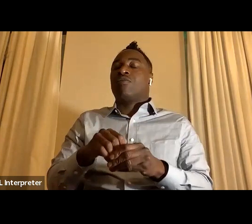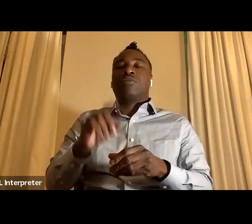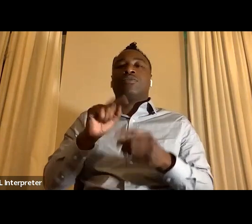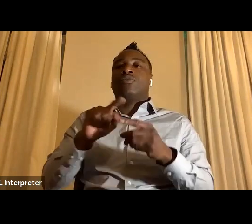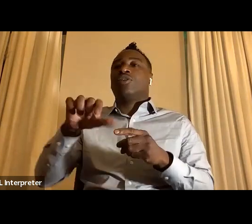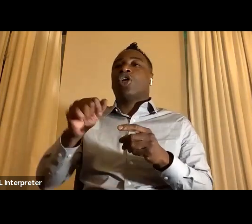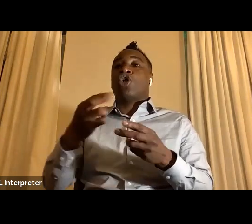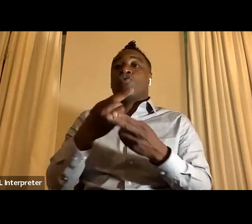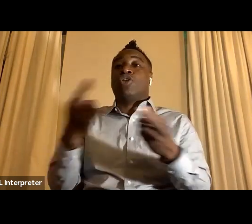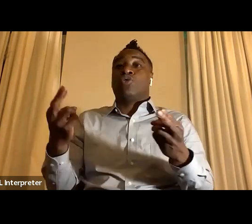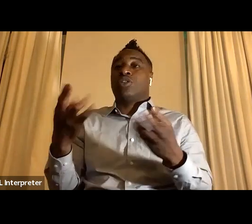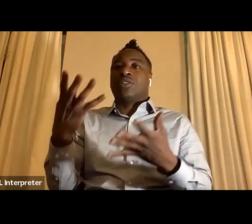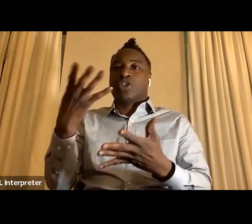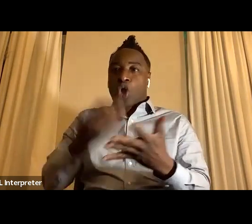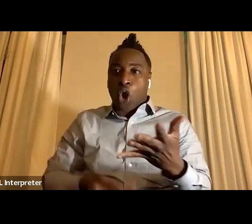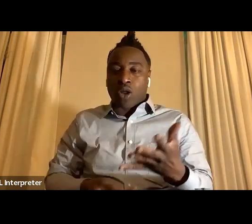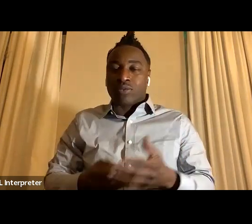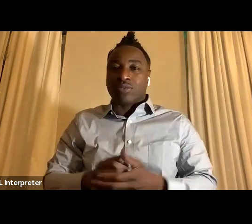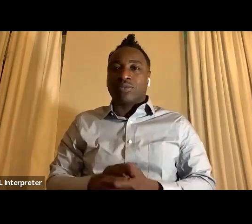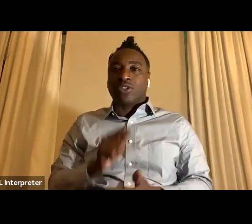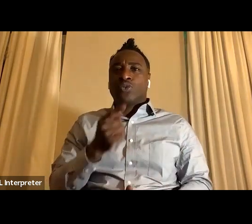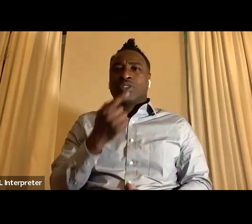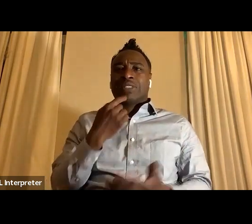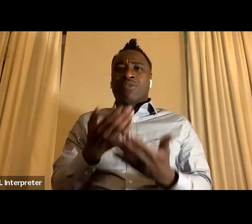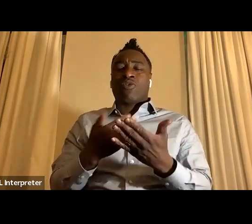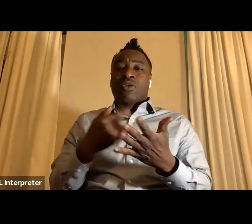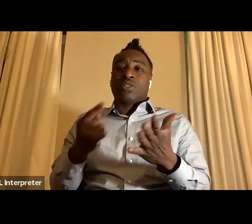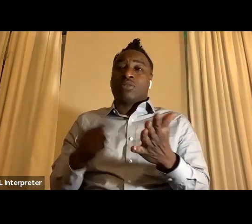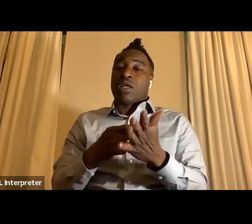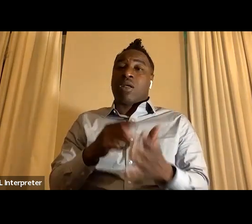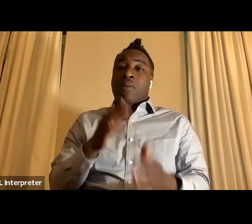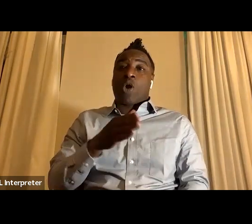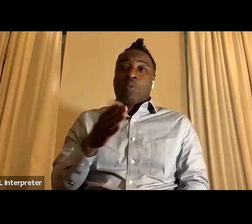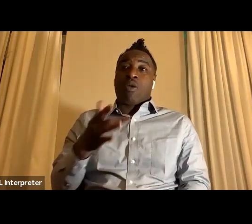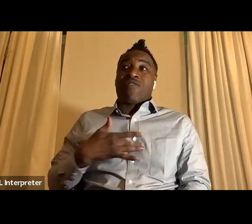Because, like you guys were saying before, sometimes Baltimore can feel like it's kind of forgotten,